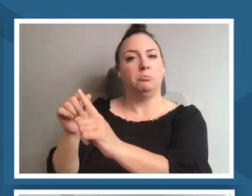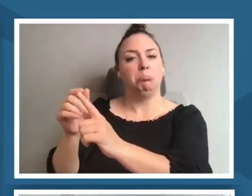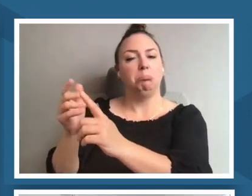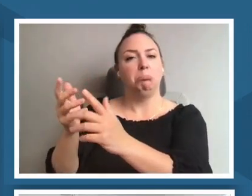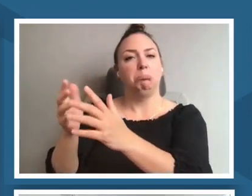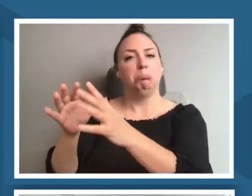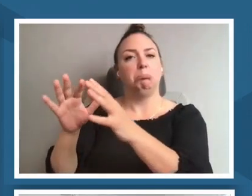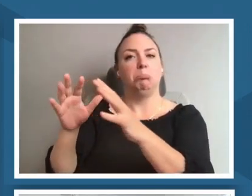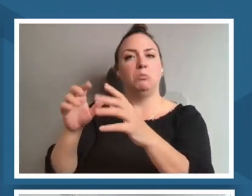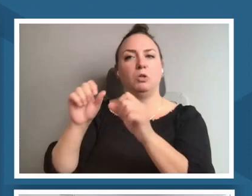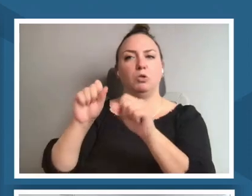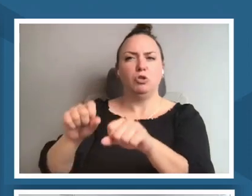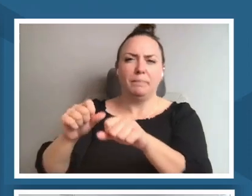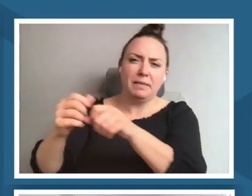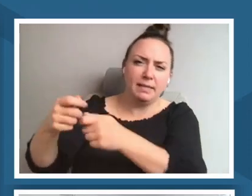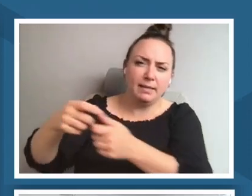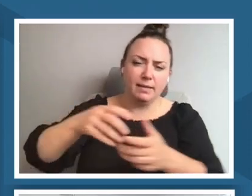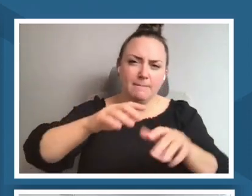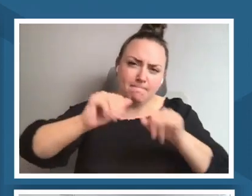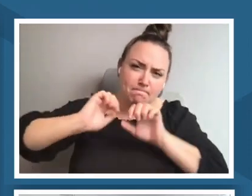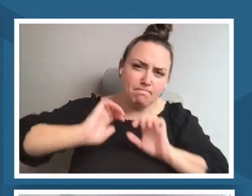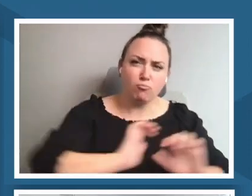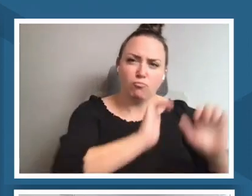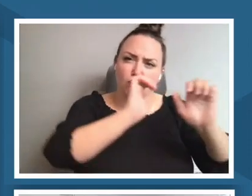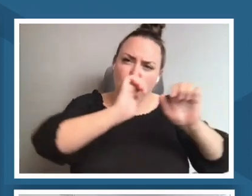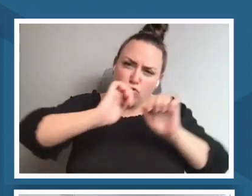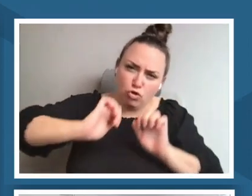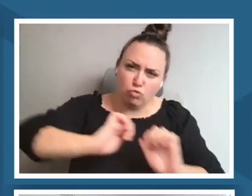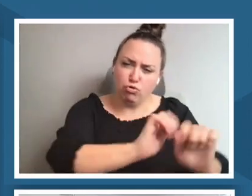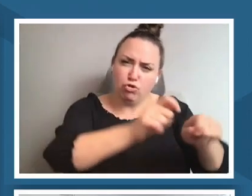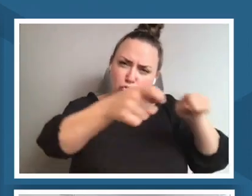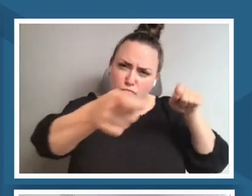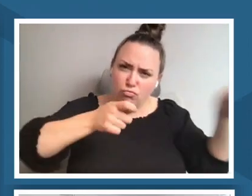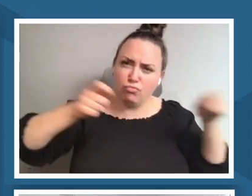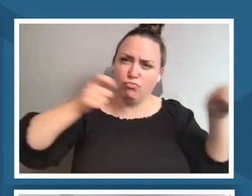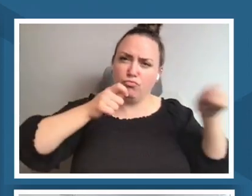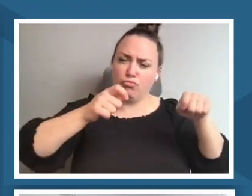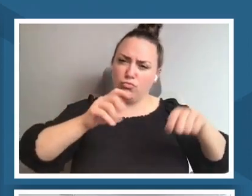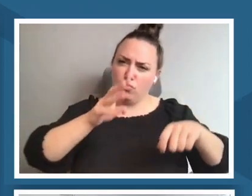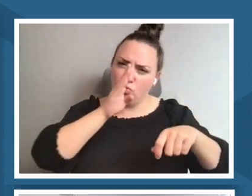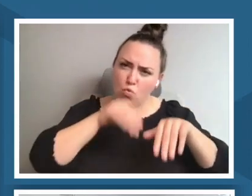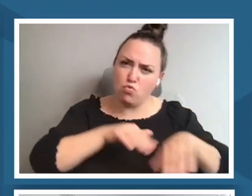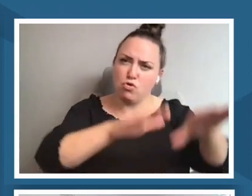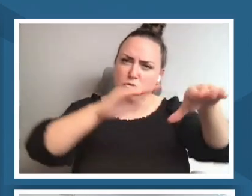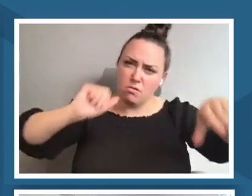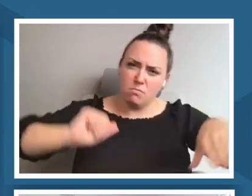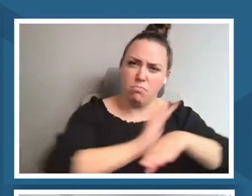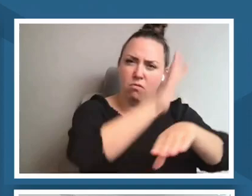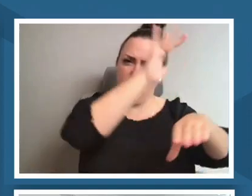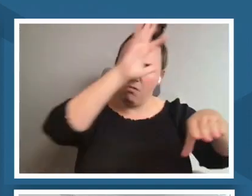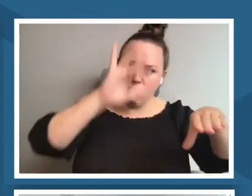has some sort of power to control whatever is happening in the scene